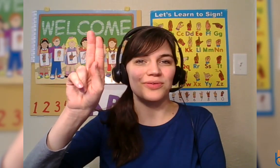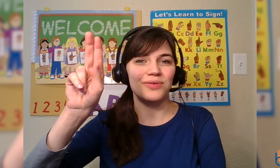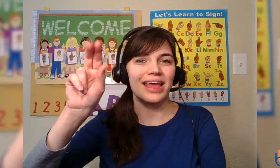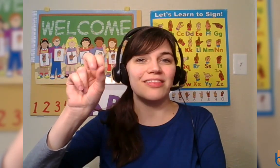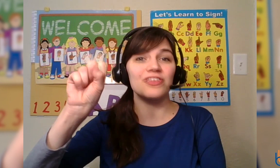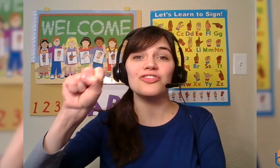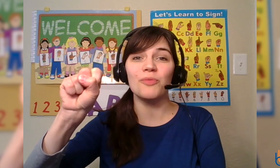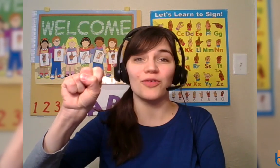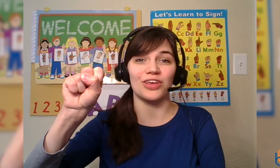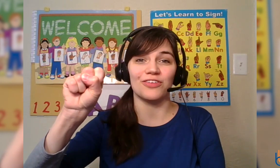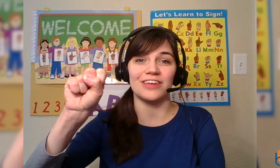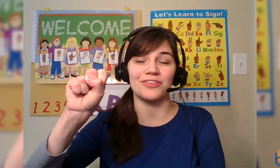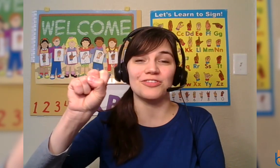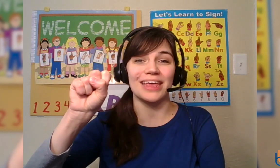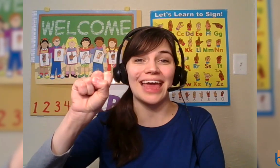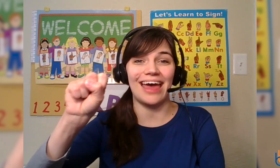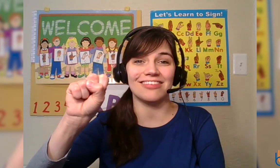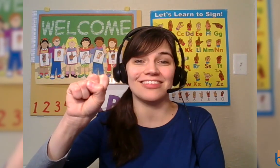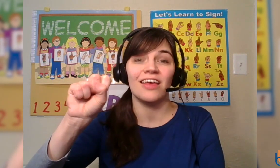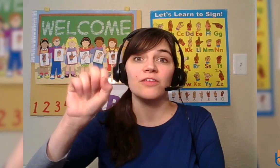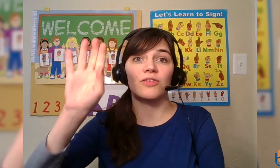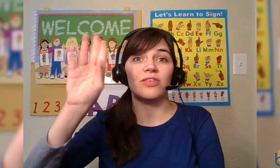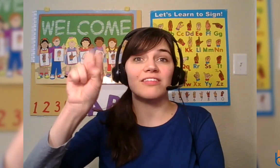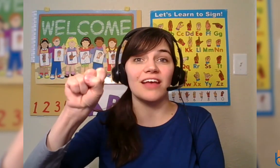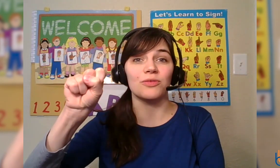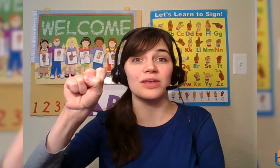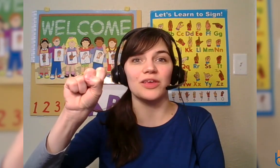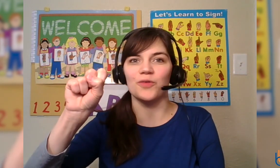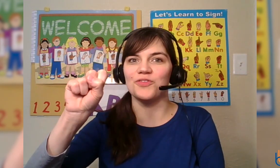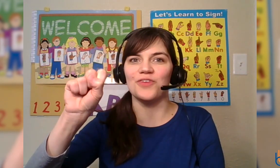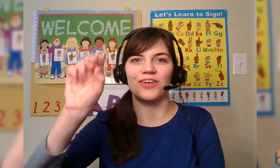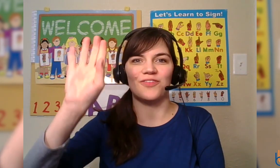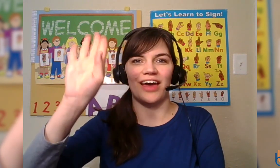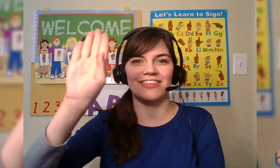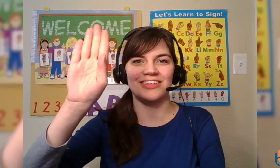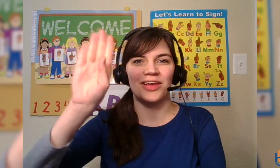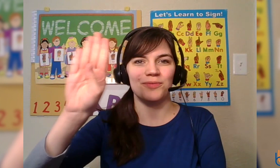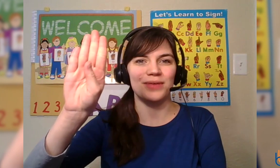and then two more fingers down to make -S. So this sign really goes very fast. B-